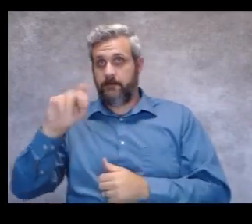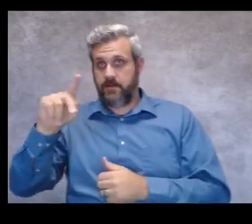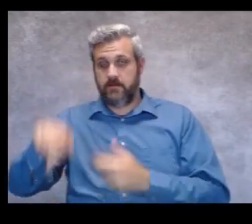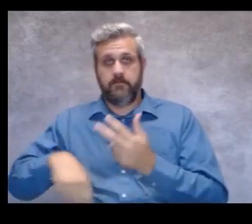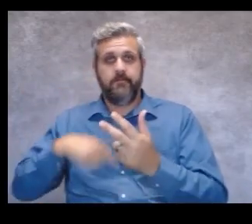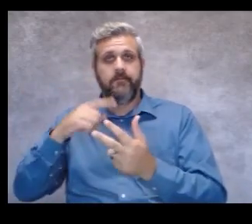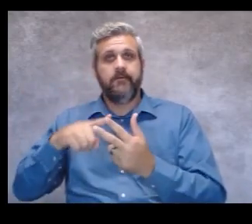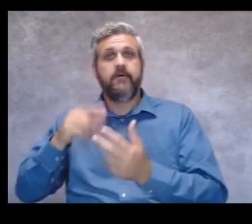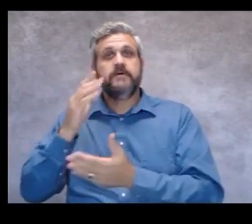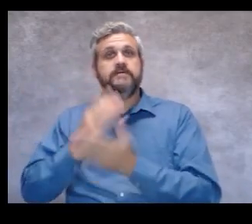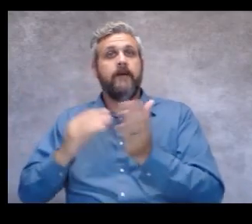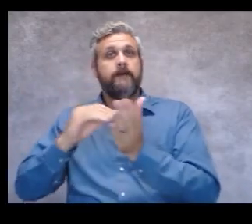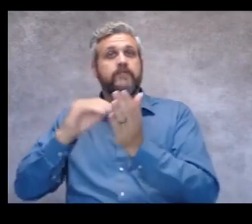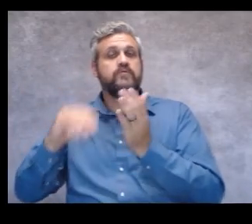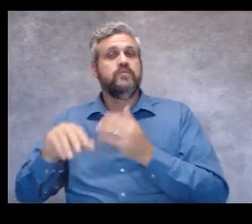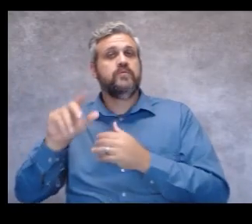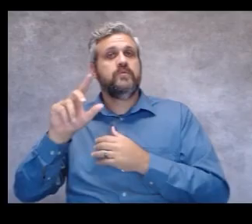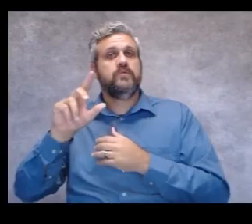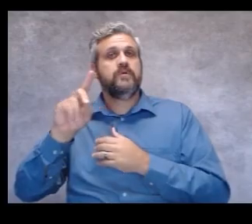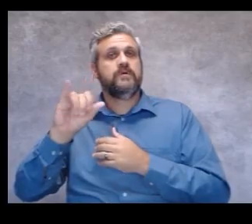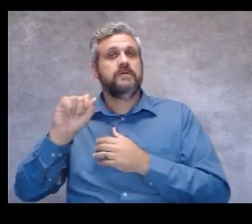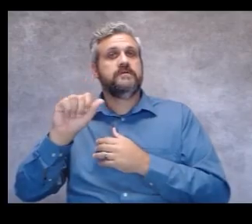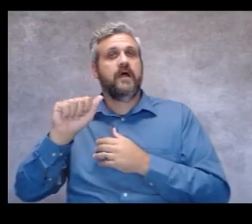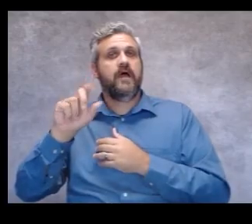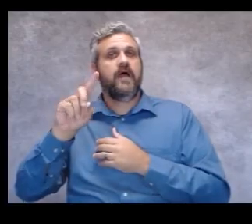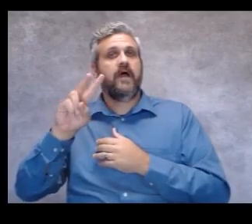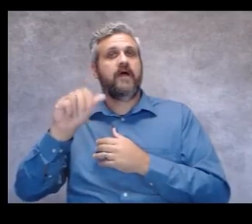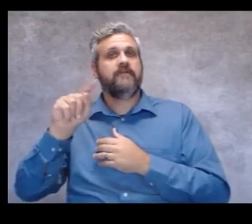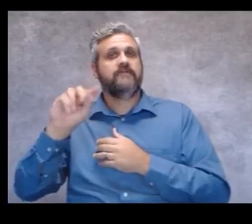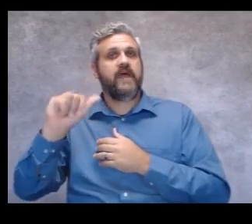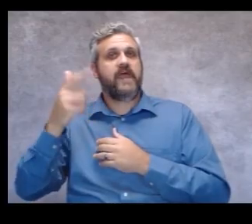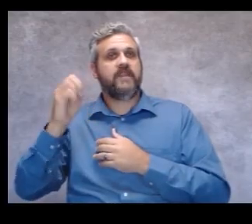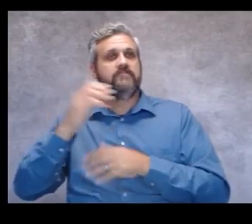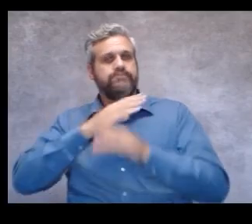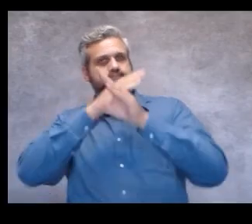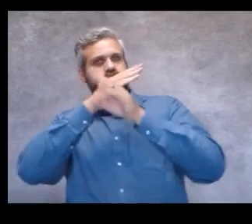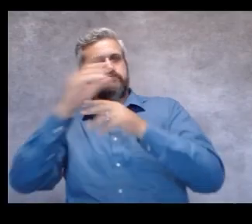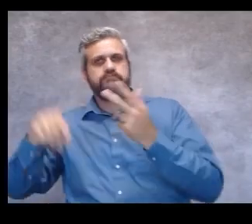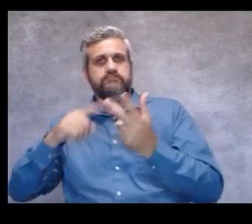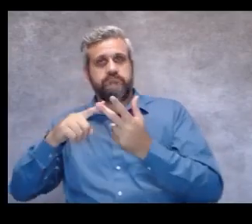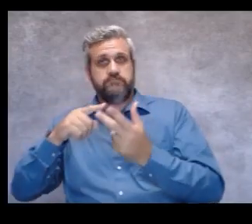disadvantaged students, and underachieving students.